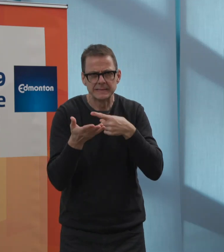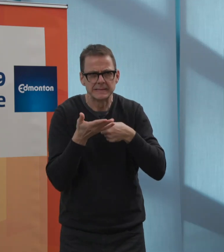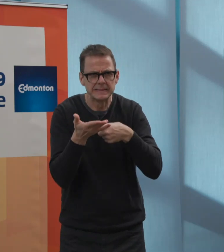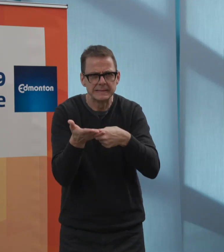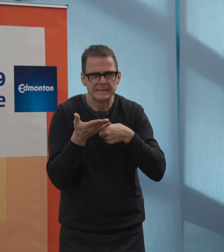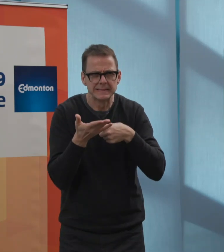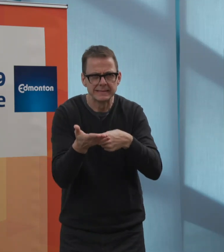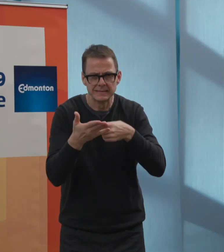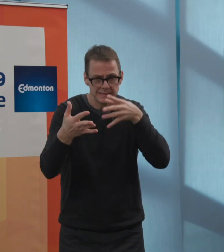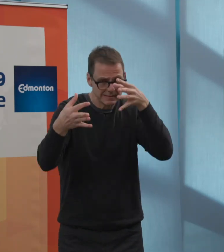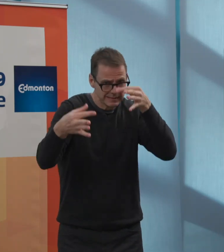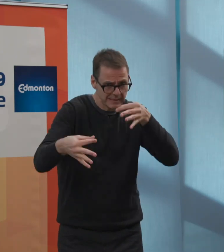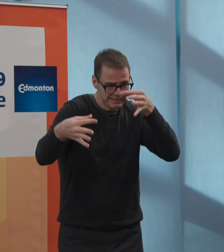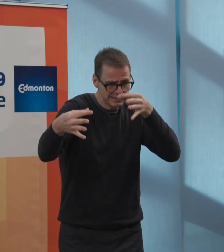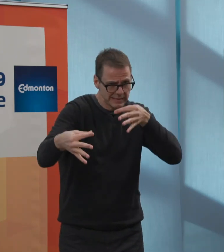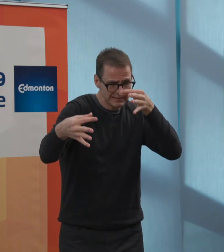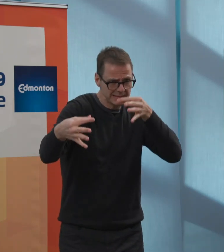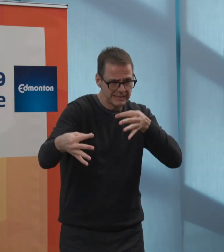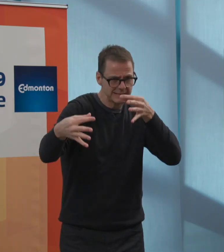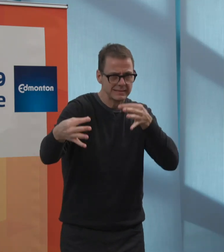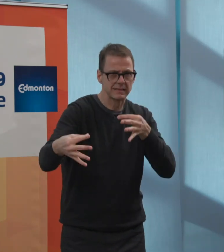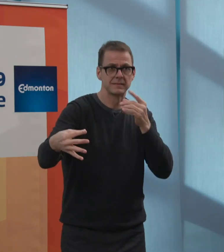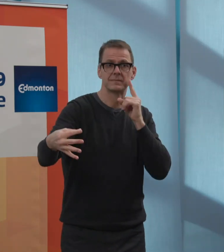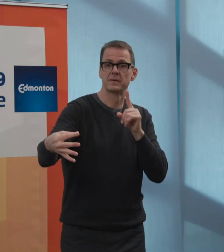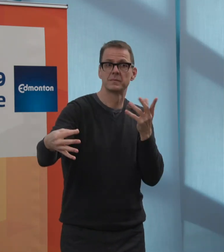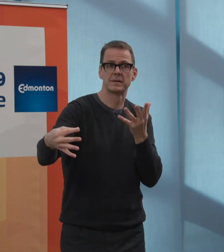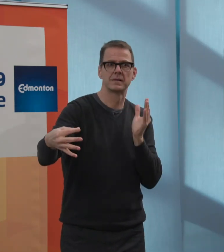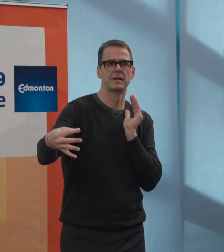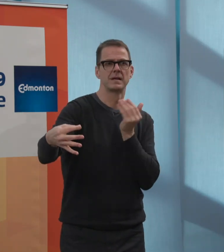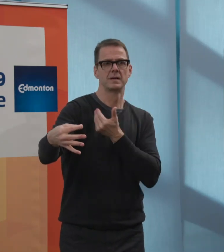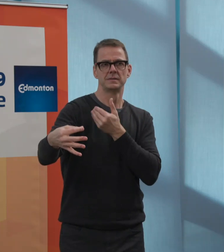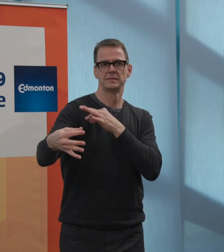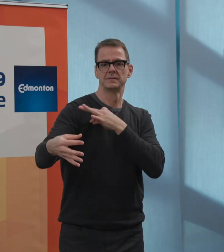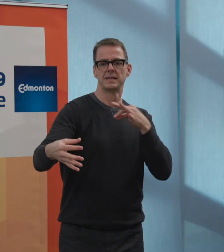support EPL and our staff as we navigate through this difficult period